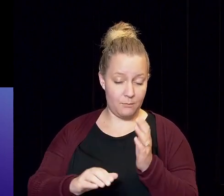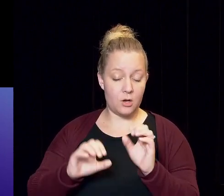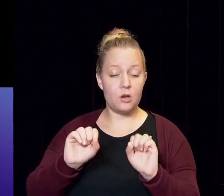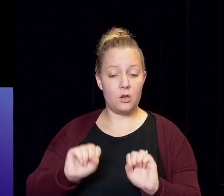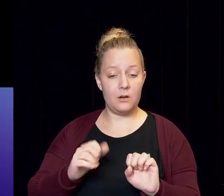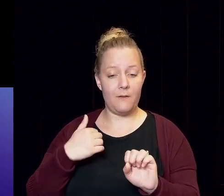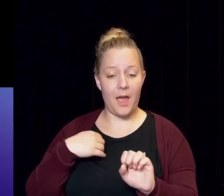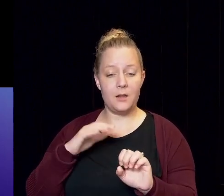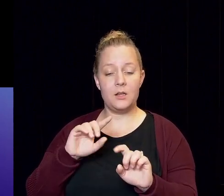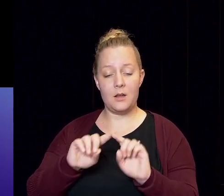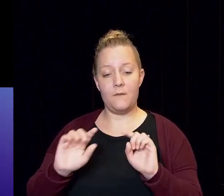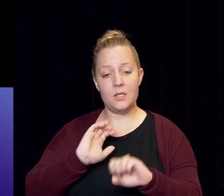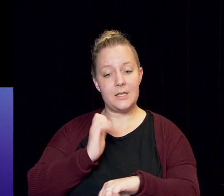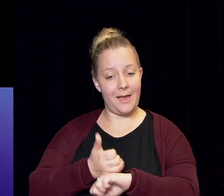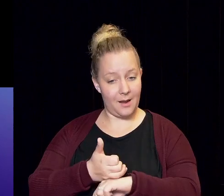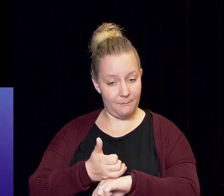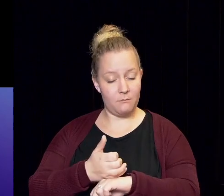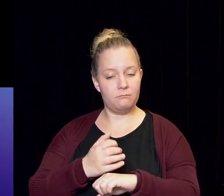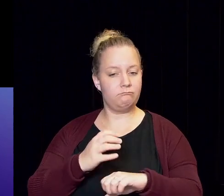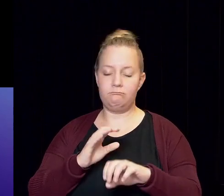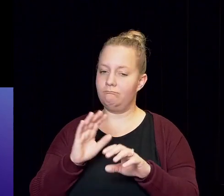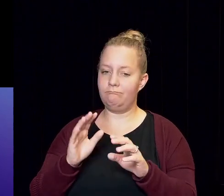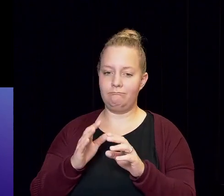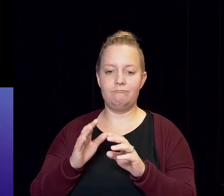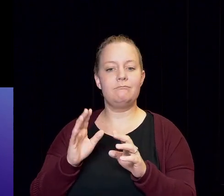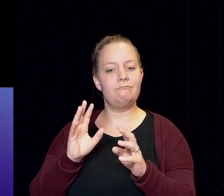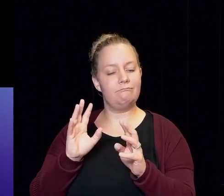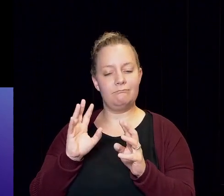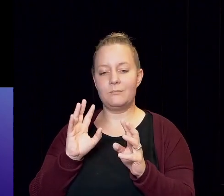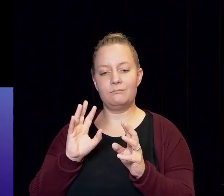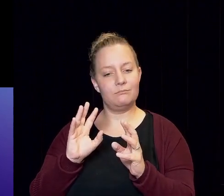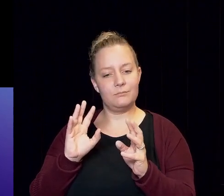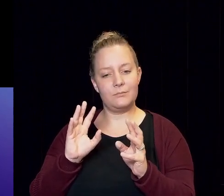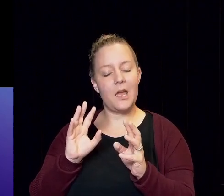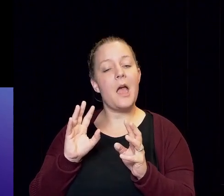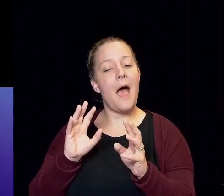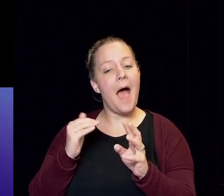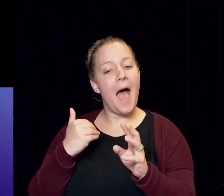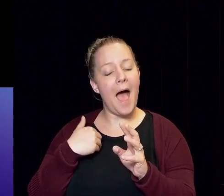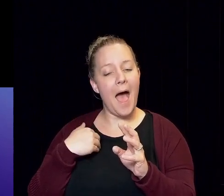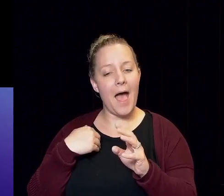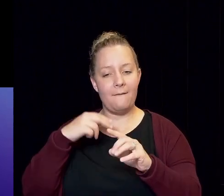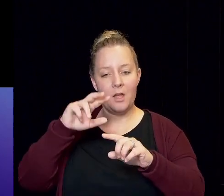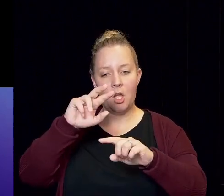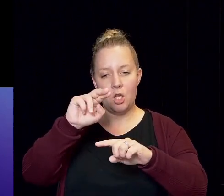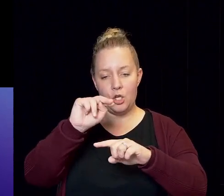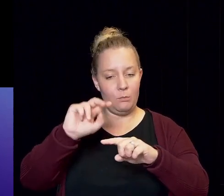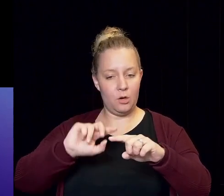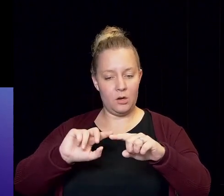setup altogether. And putting the numerators up down into the denominators and vice versa. But